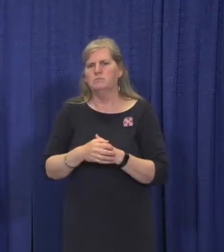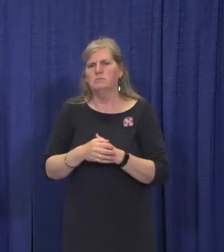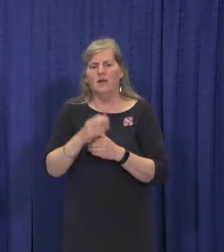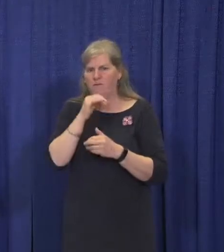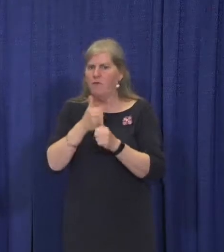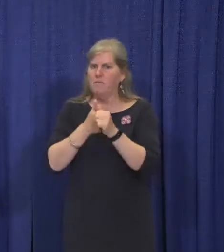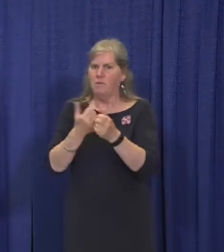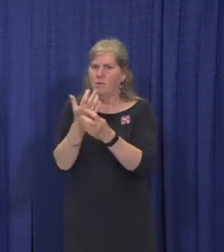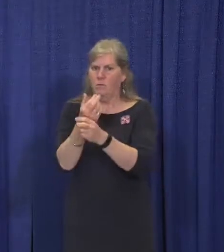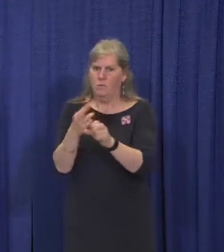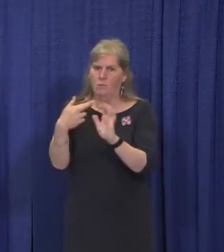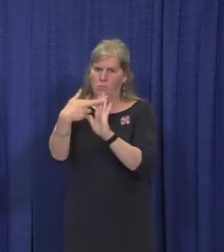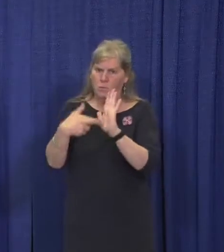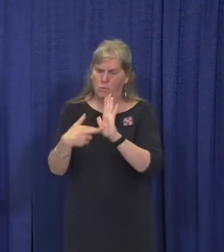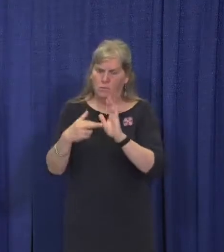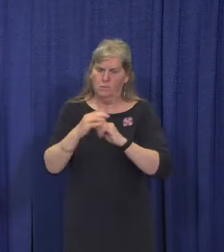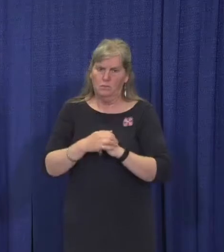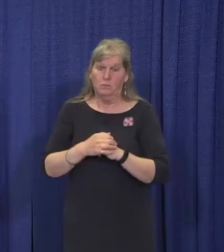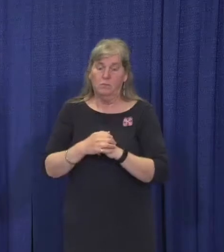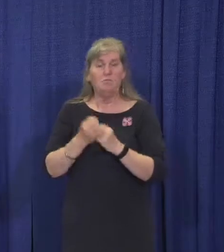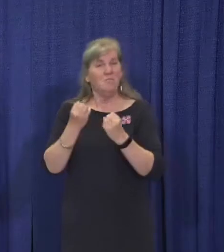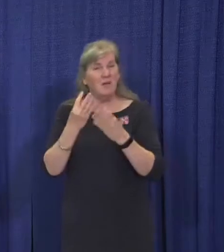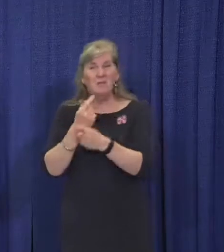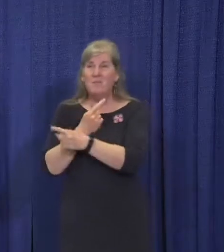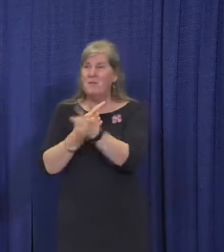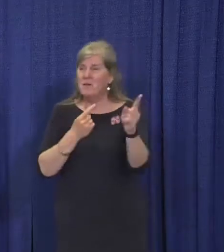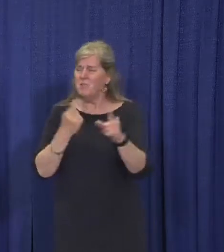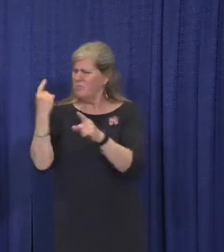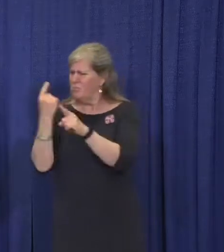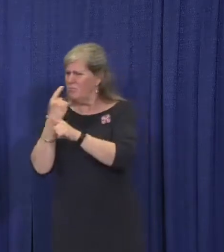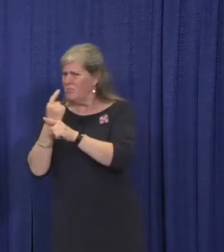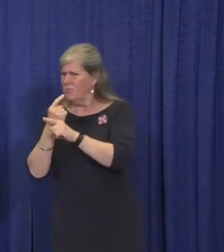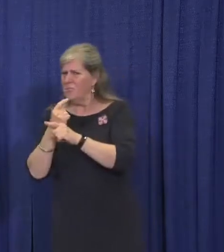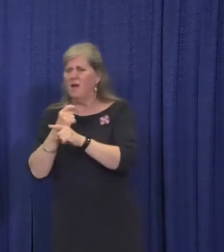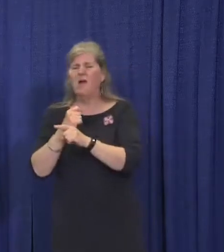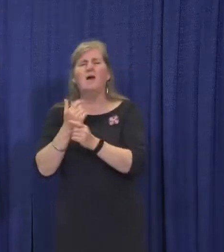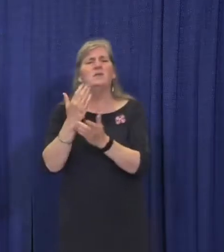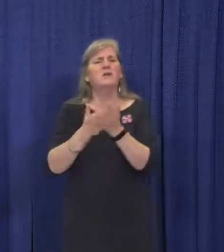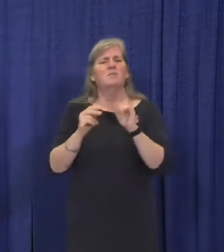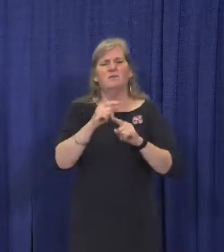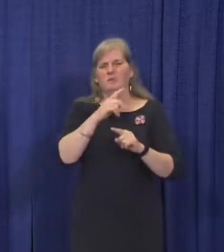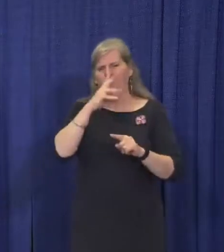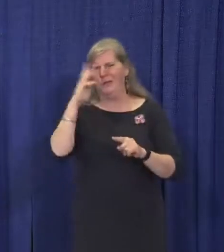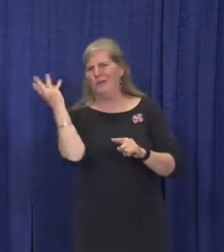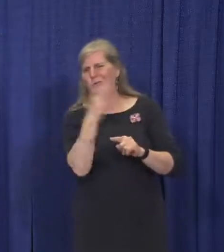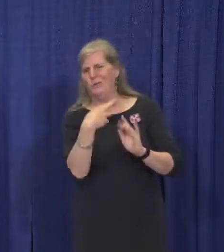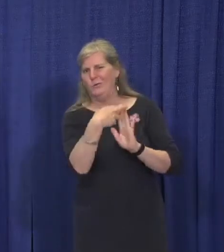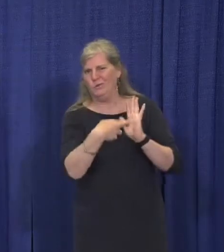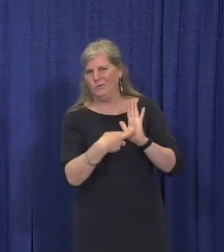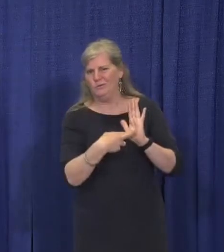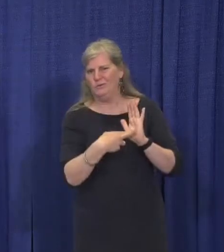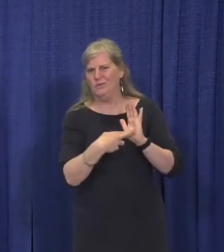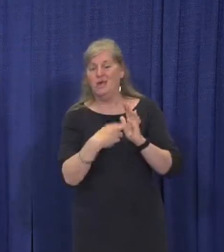A lot of organizations and folks have been doing a tremendous job but some are not.